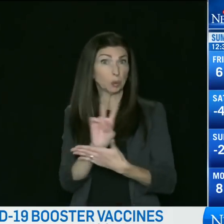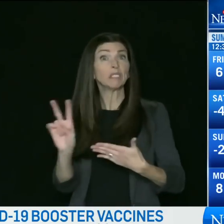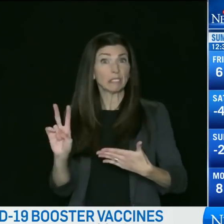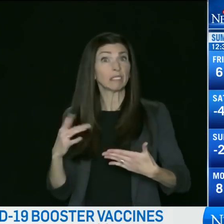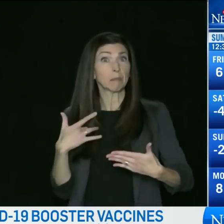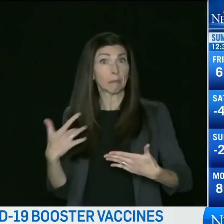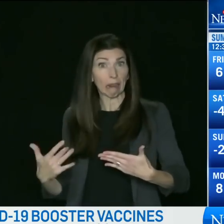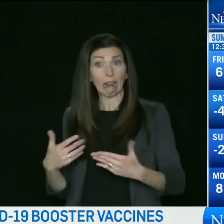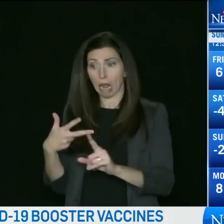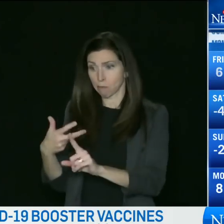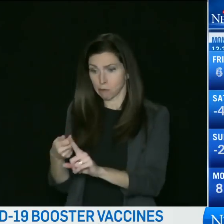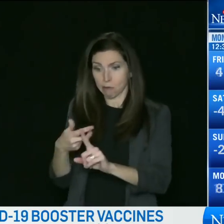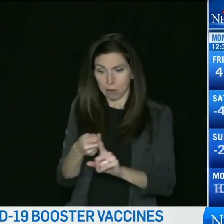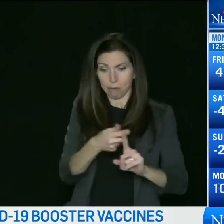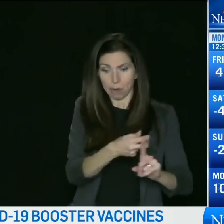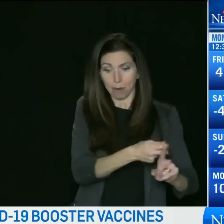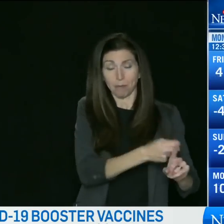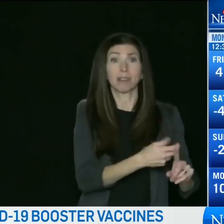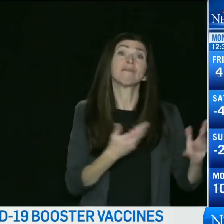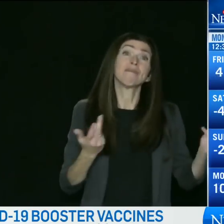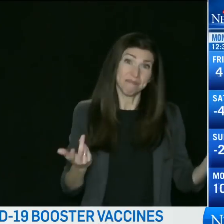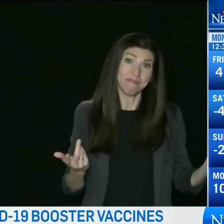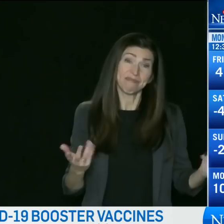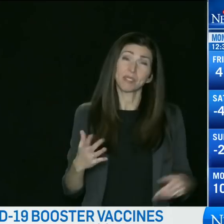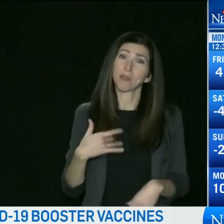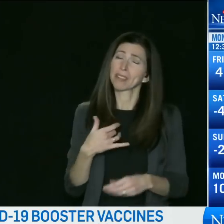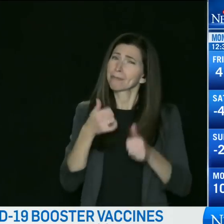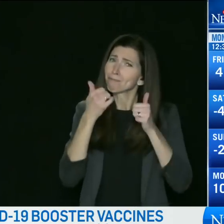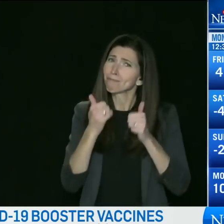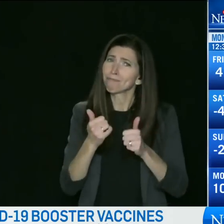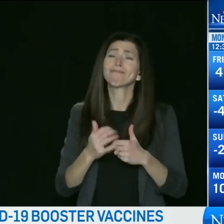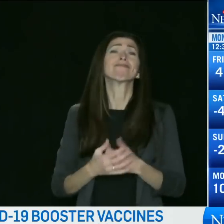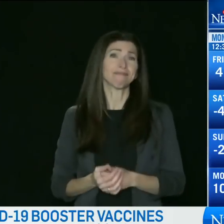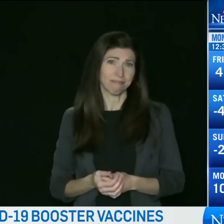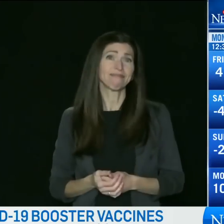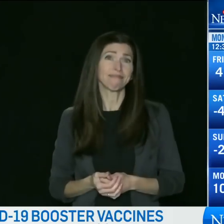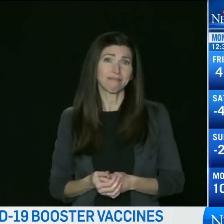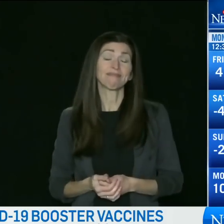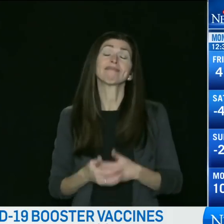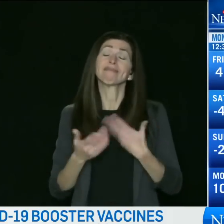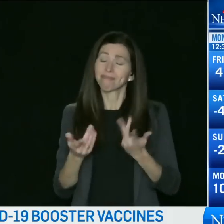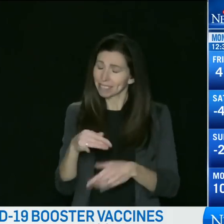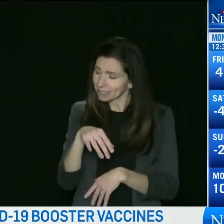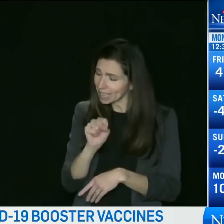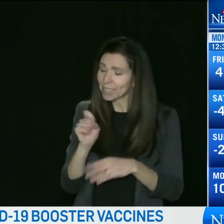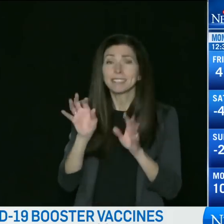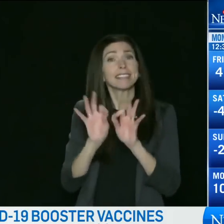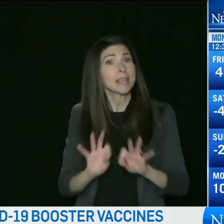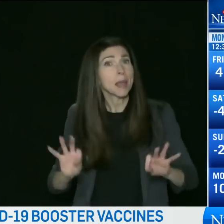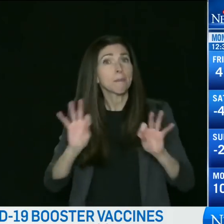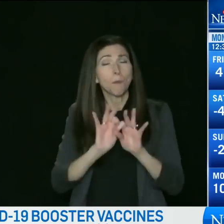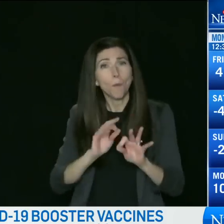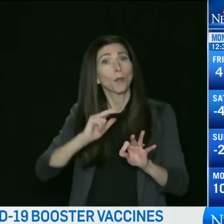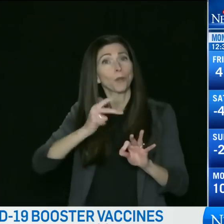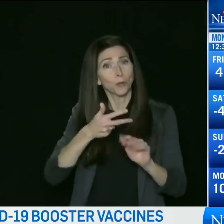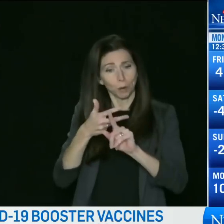PROTECTION. ALL THOSE FACTORS HAVE LED TO THIS MOMENT AND IT'S NOT JUST BECAUSE OF THE OMICRON -- SORRY,